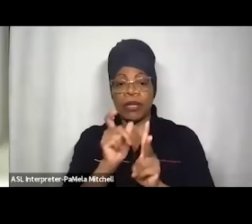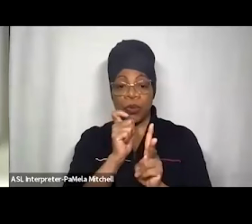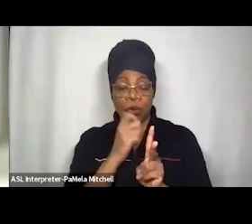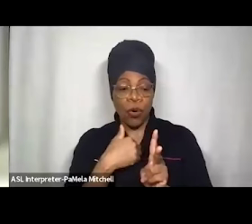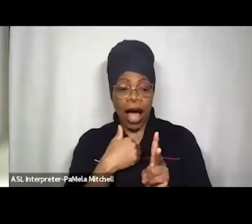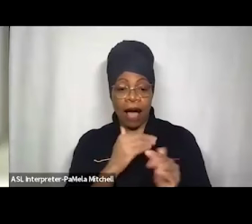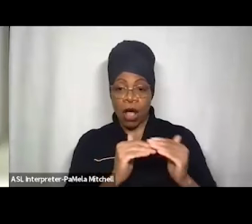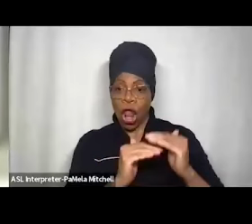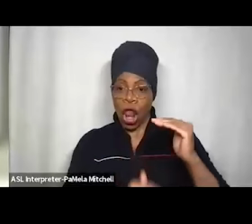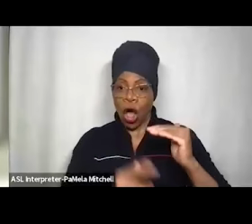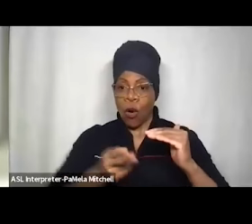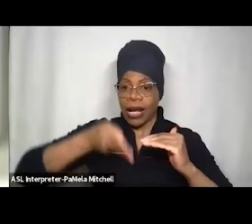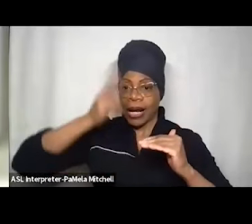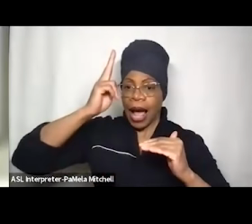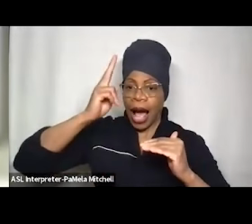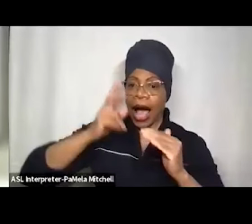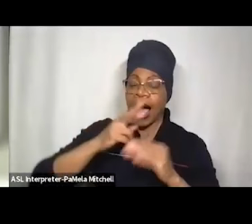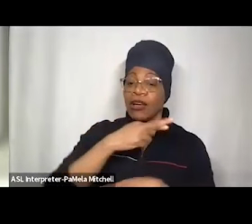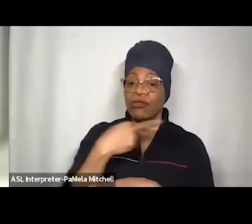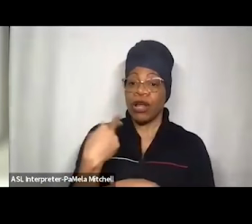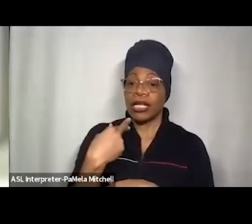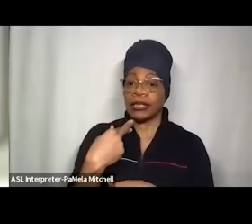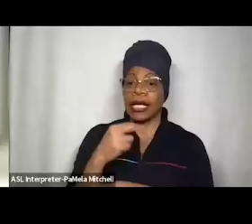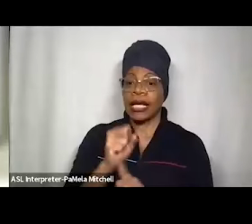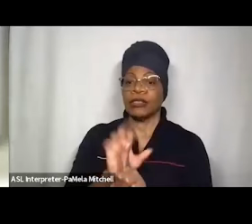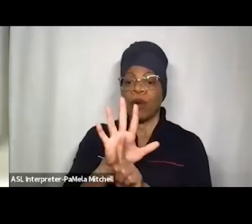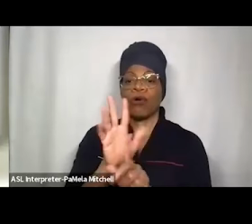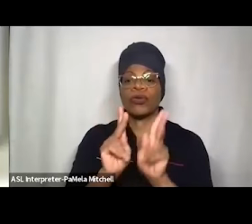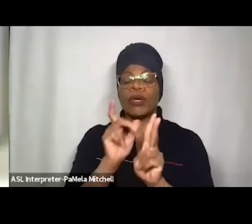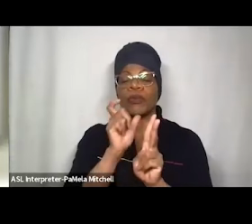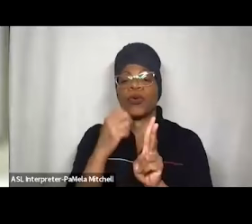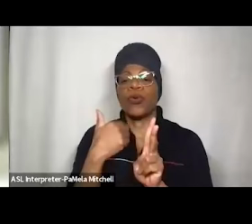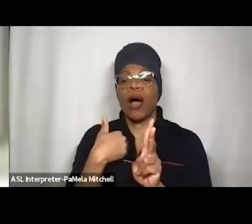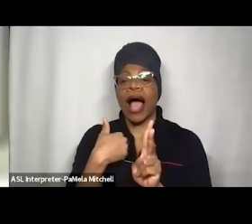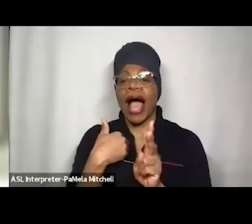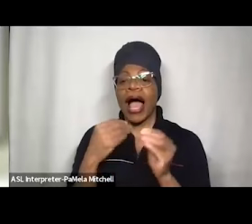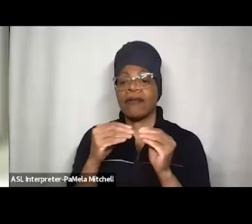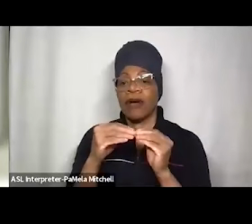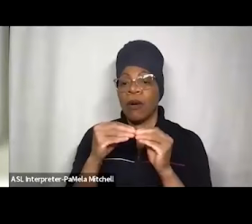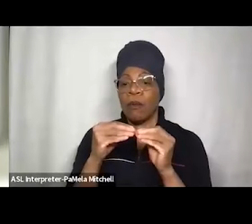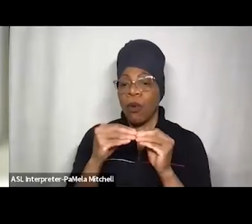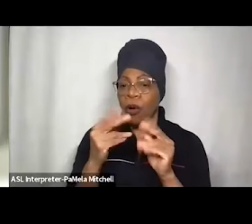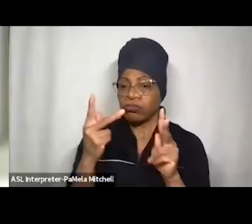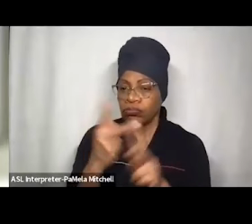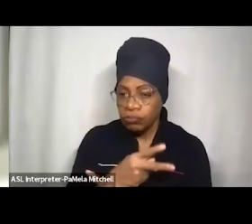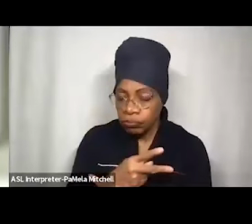and that we're exposing people to those that have greater criminal types of thinking processes